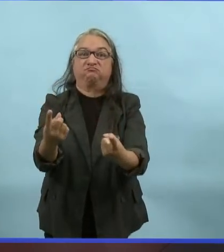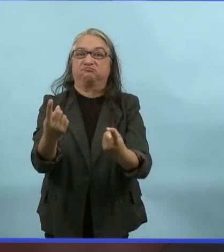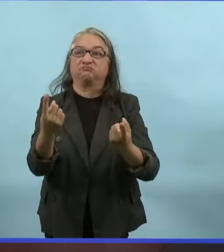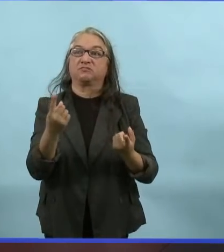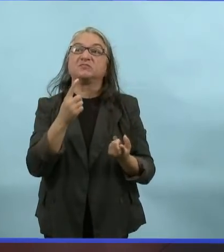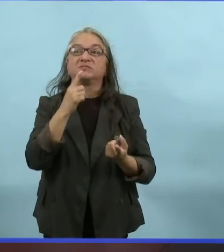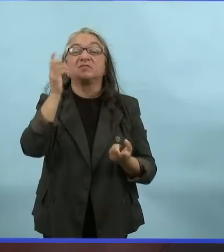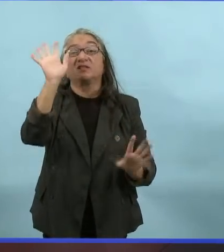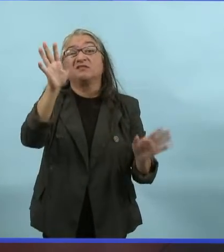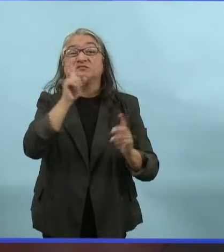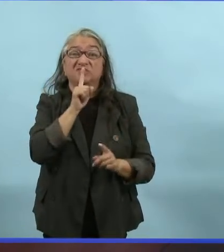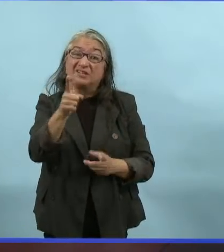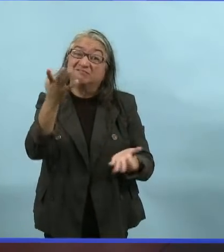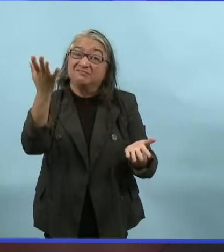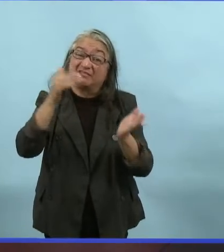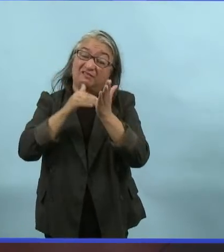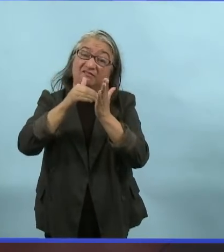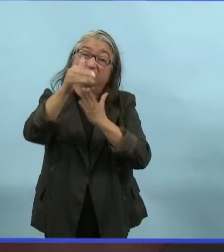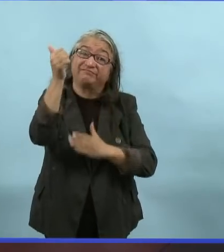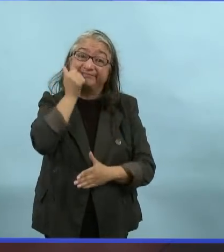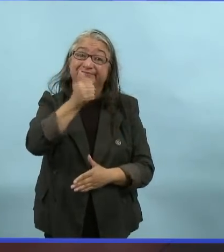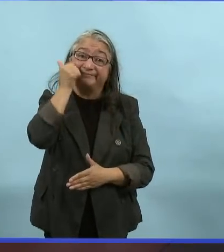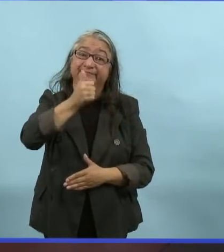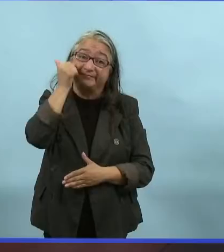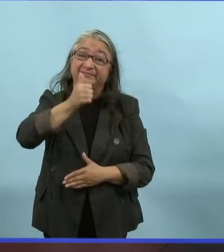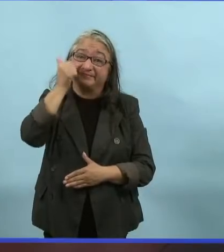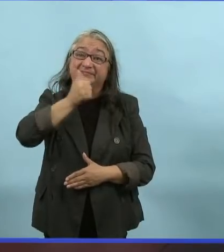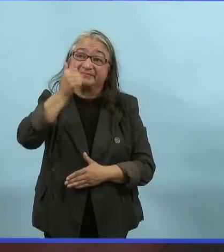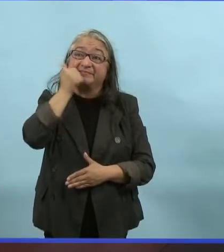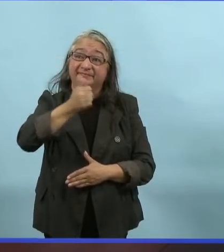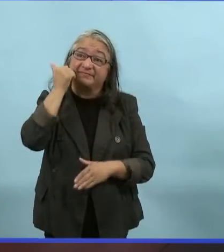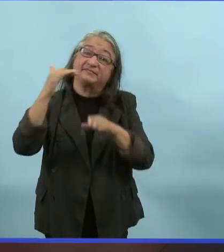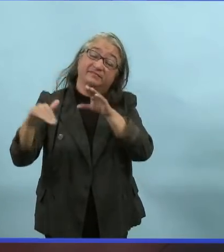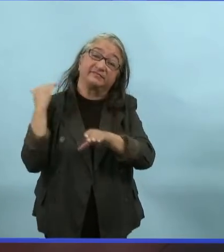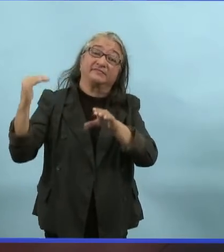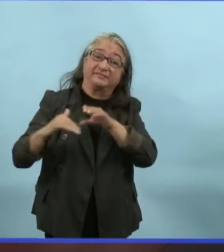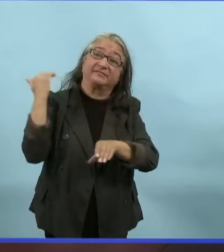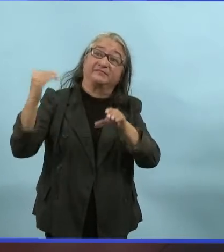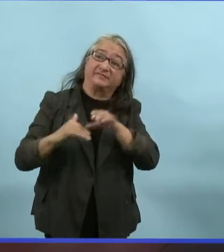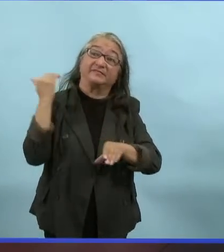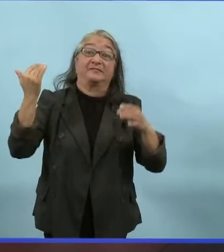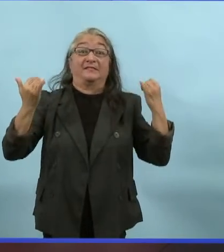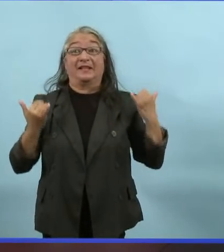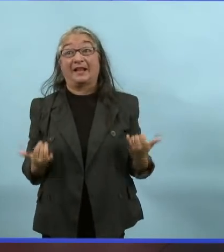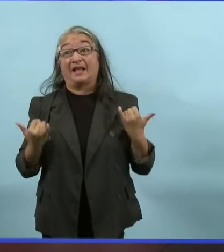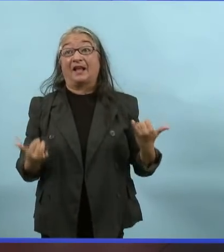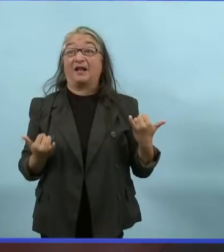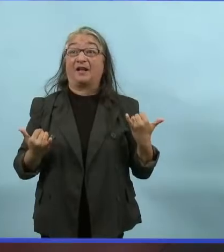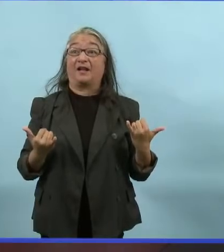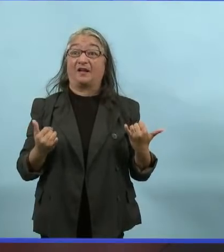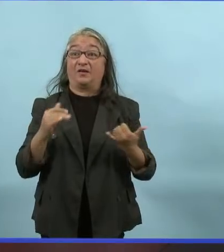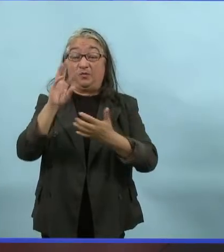you know at least weekly but you know during this third wave things have been stretching